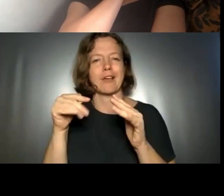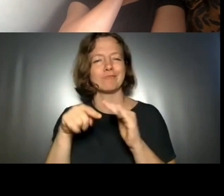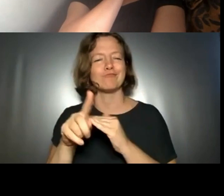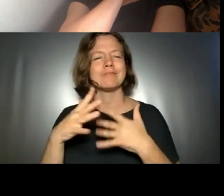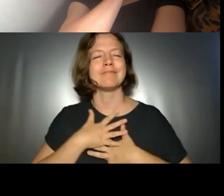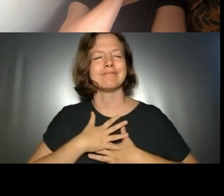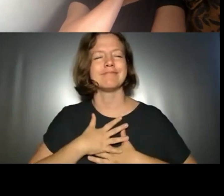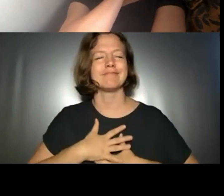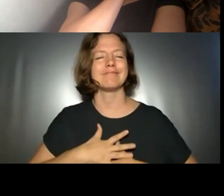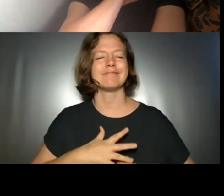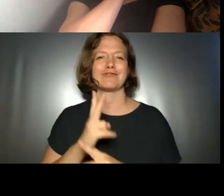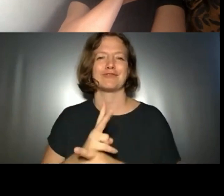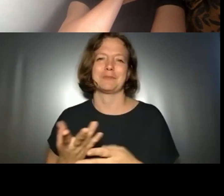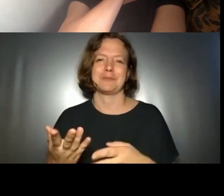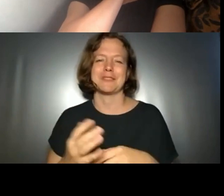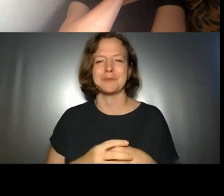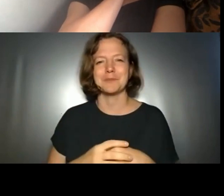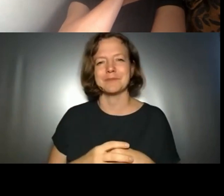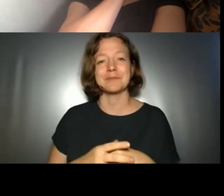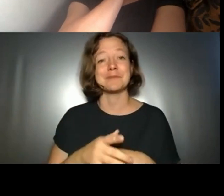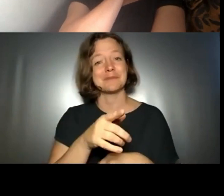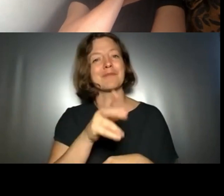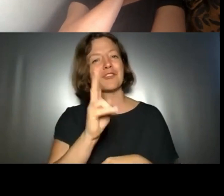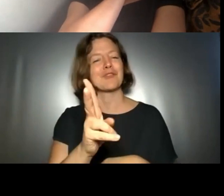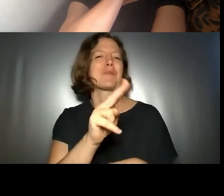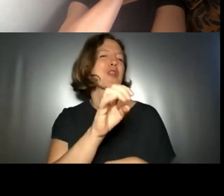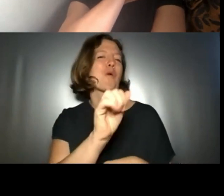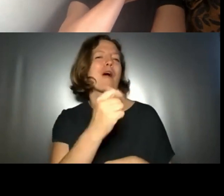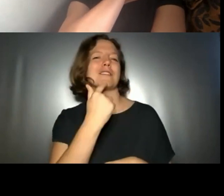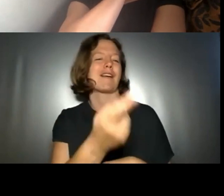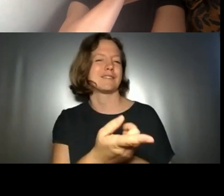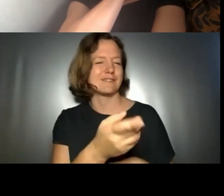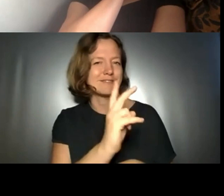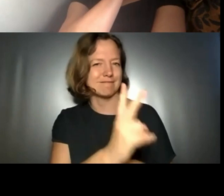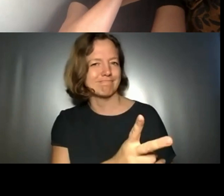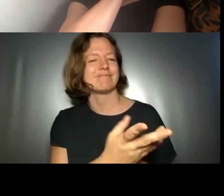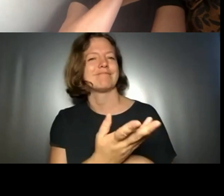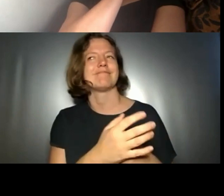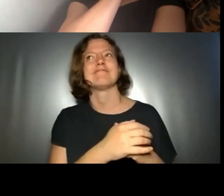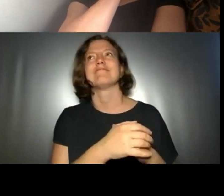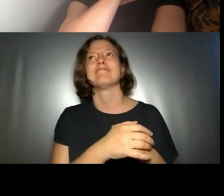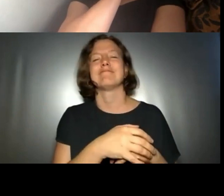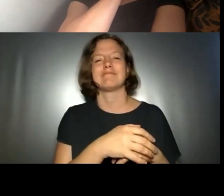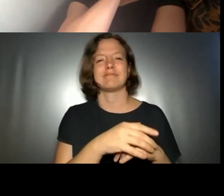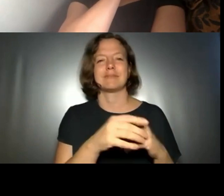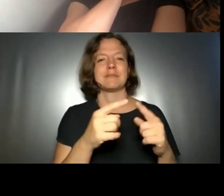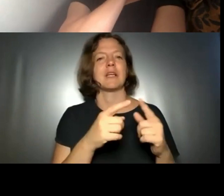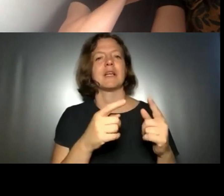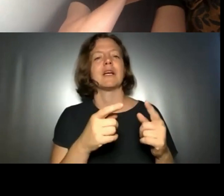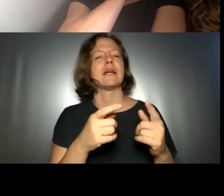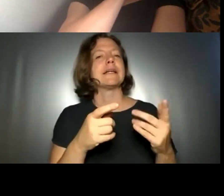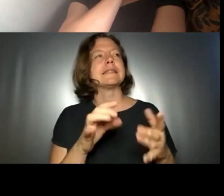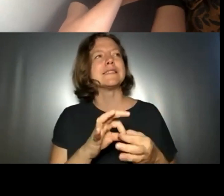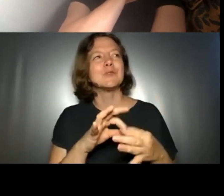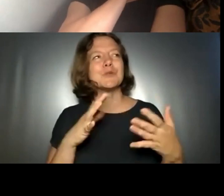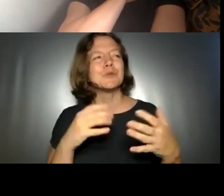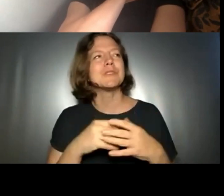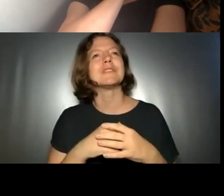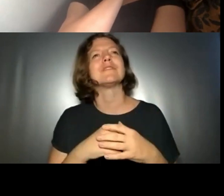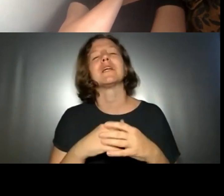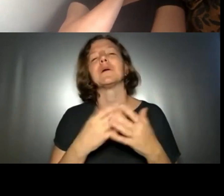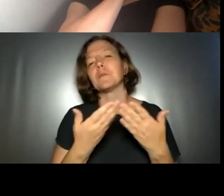it's not about like "Okay, I'm explaining myself again or I'm presenting my disability to an audience,